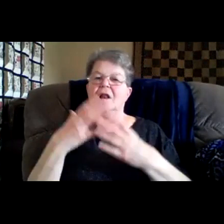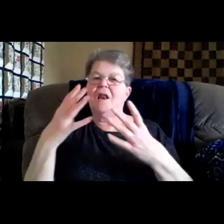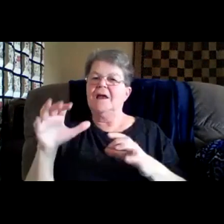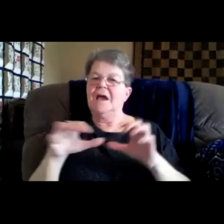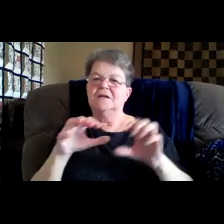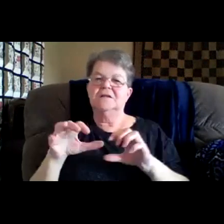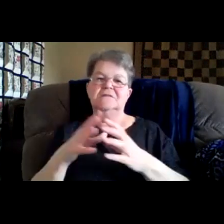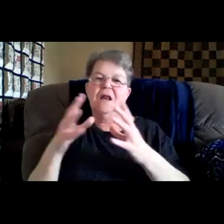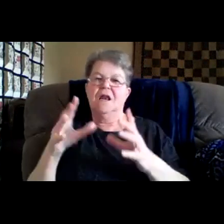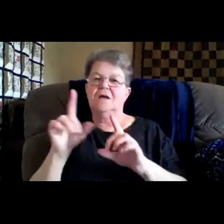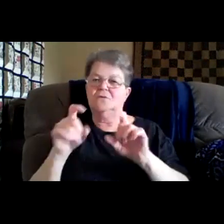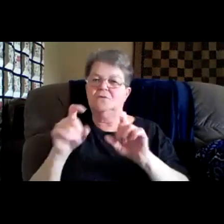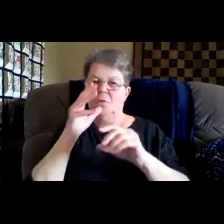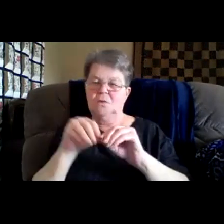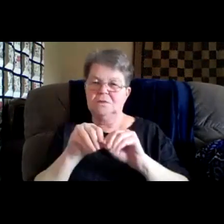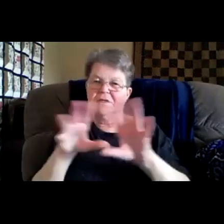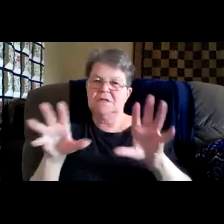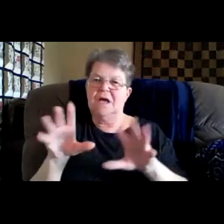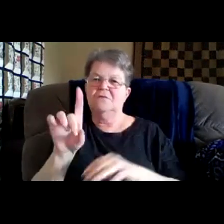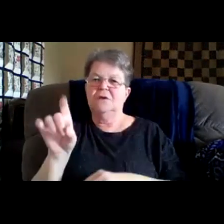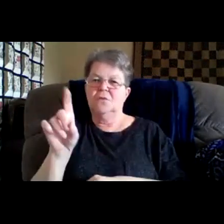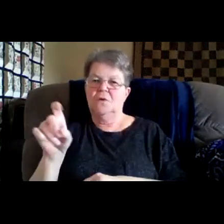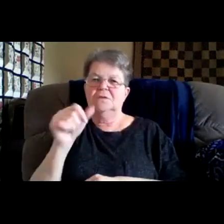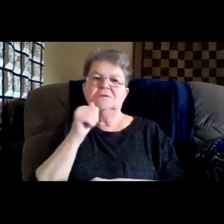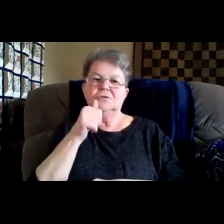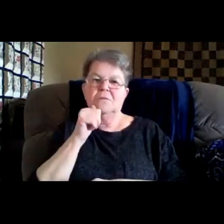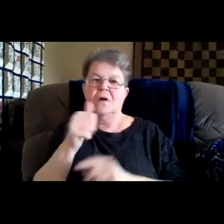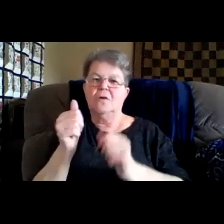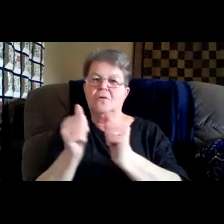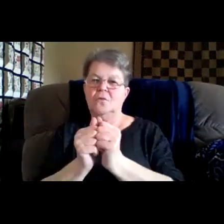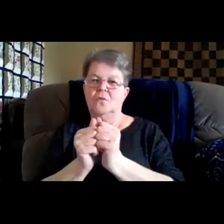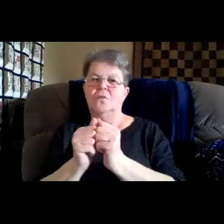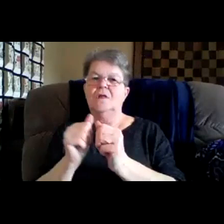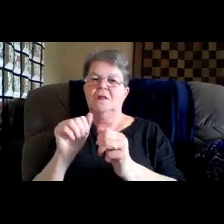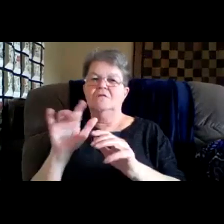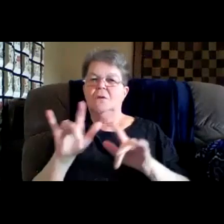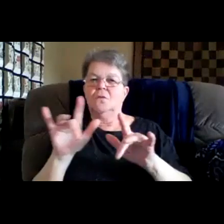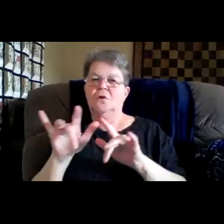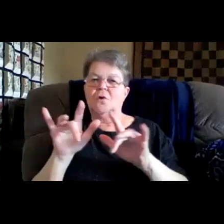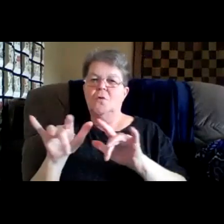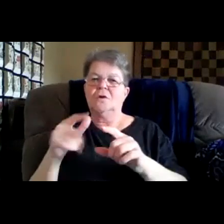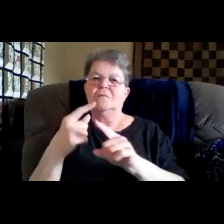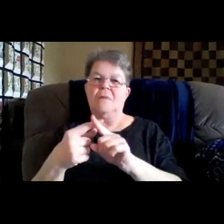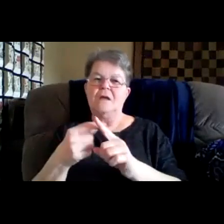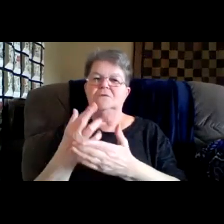and we will send out the questions tomorrow with the recording as well as the resources and slides.